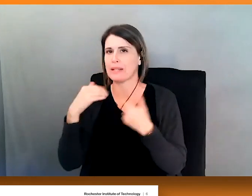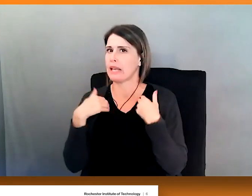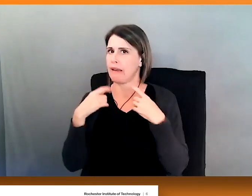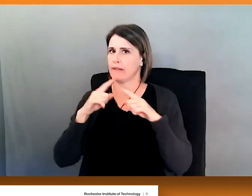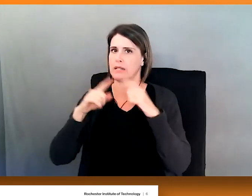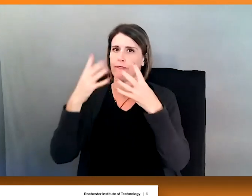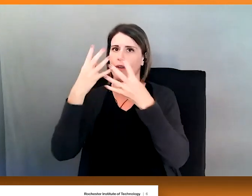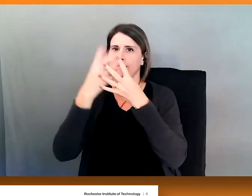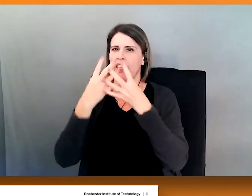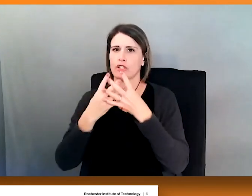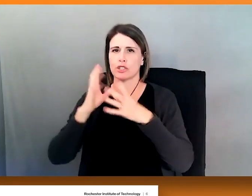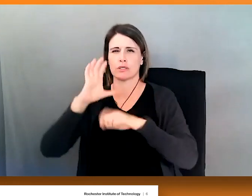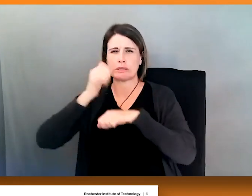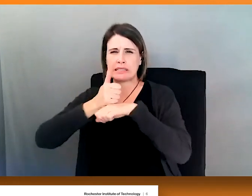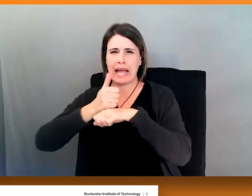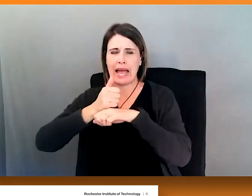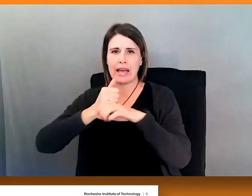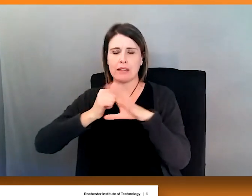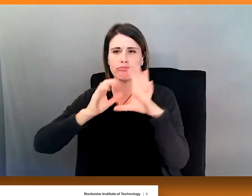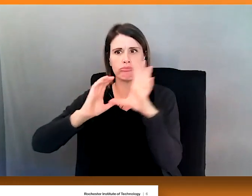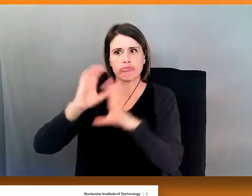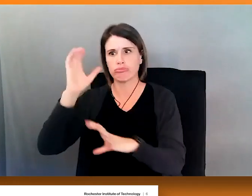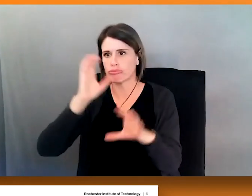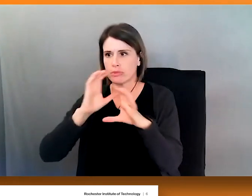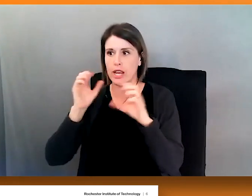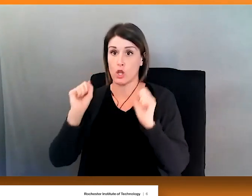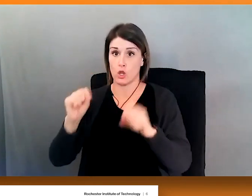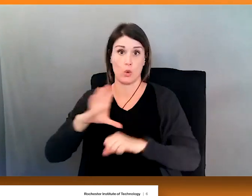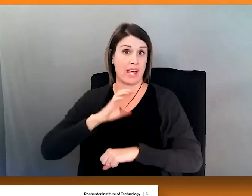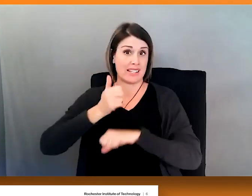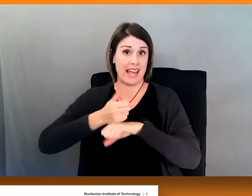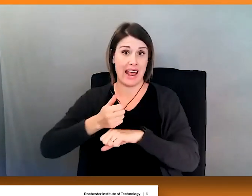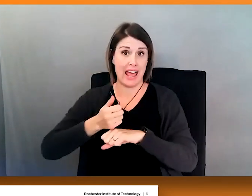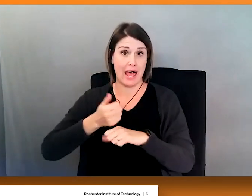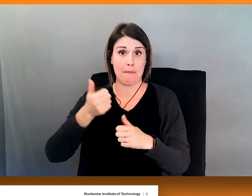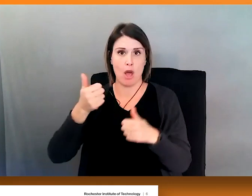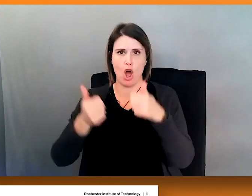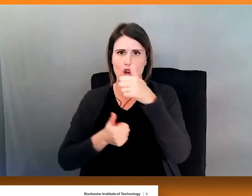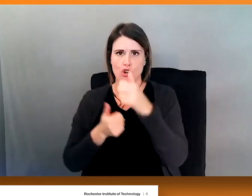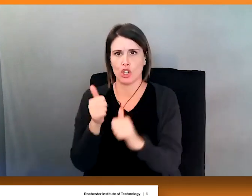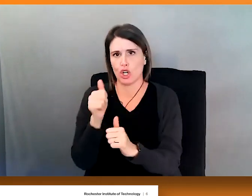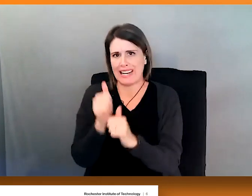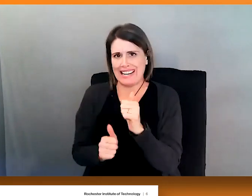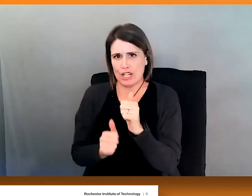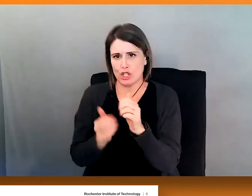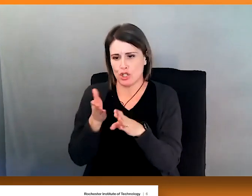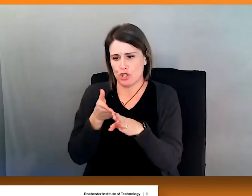and you can filter by each directorate. That's what NSF calls it,